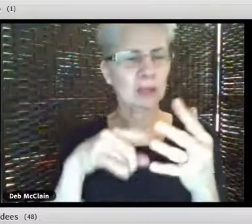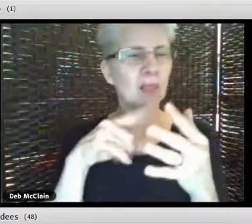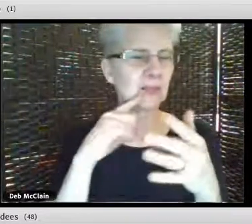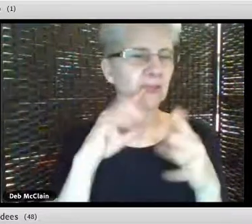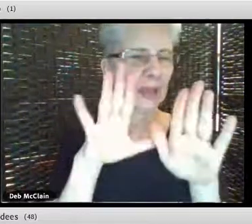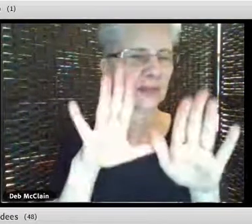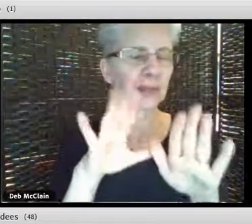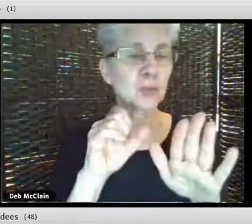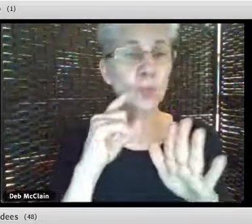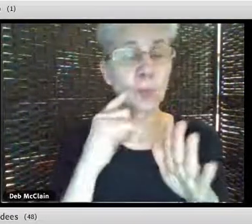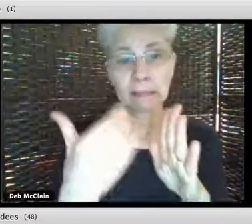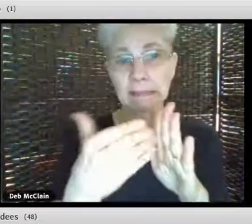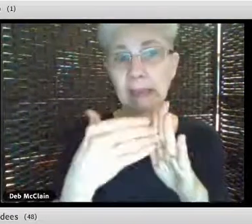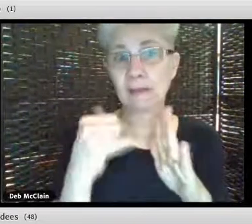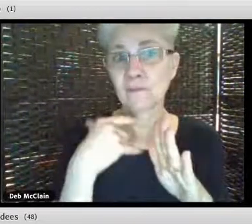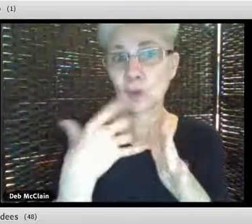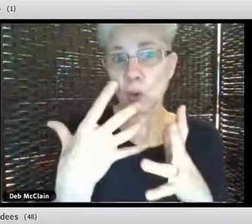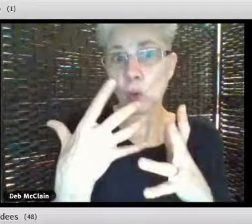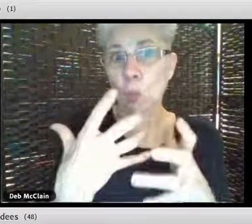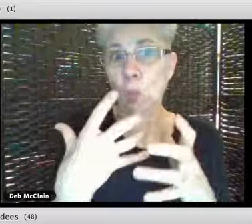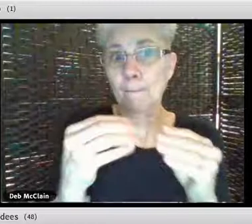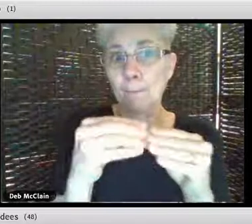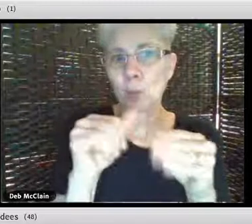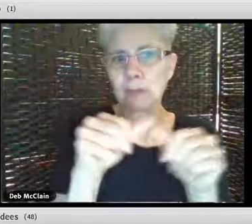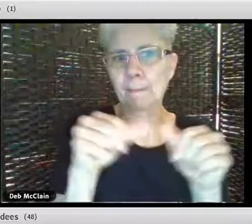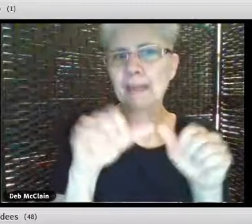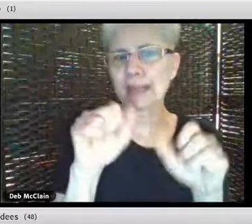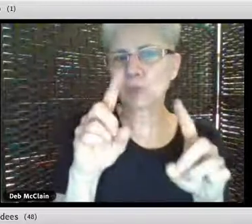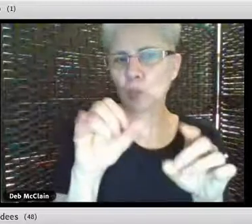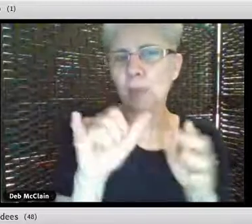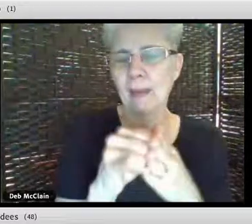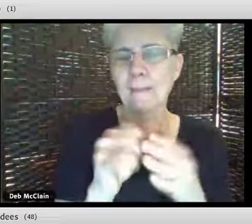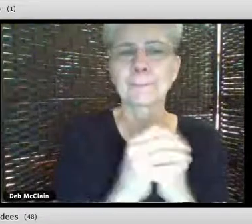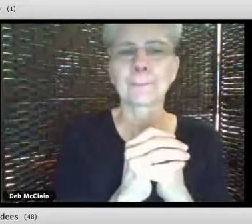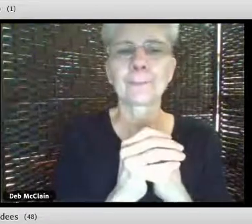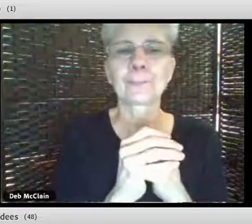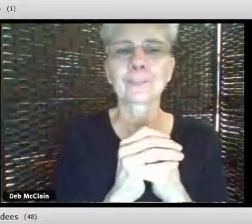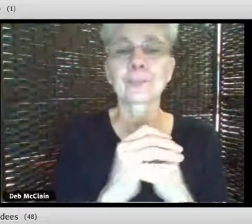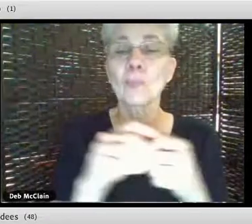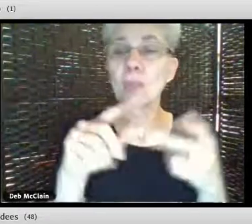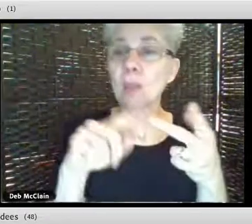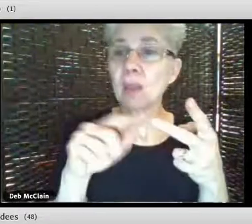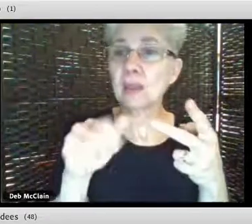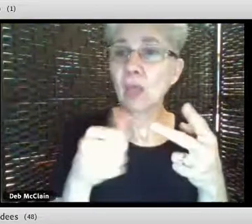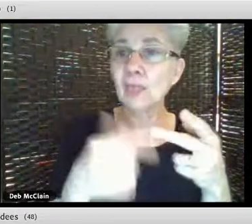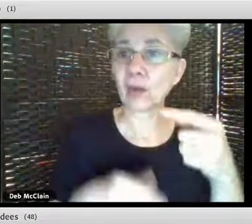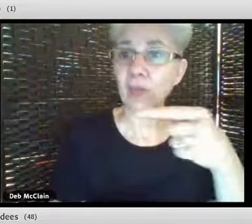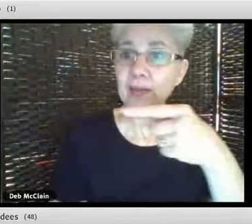So, again, if you wanted more space, you could do that. So another thing up here on the top is,